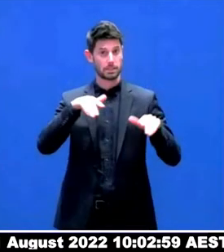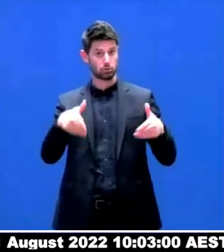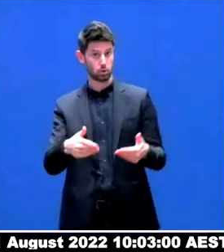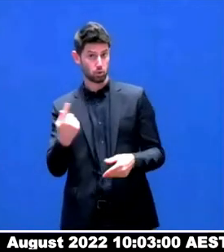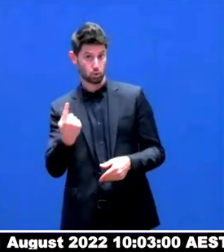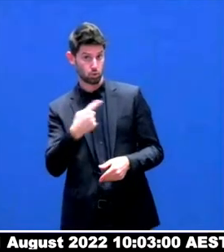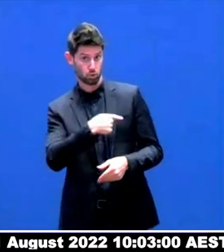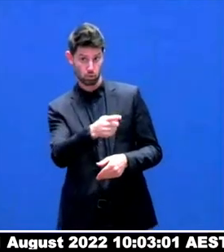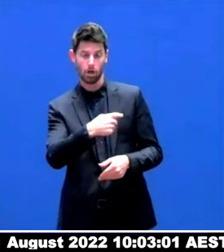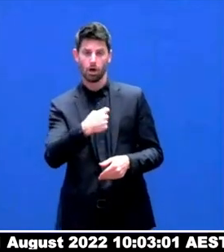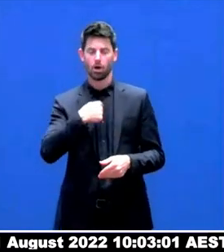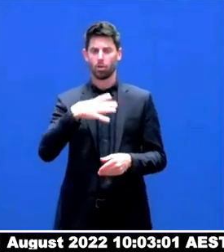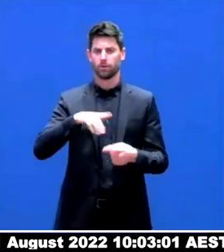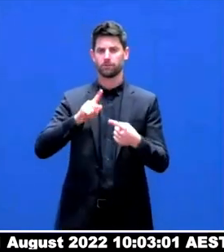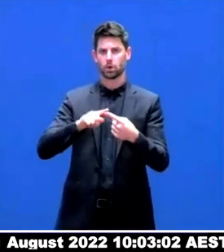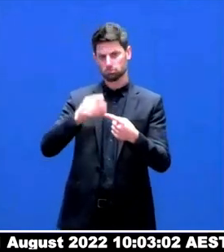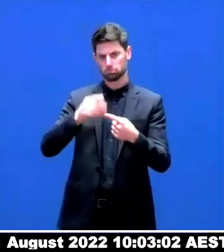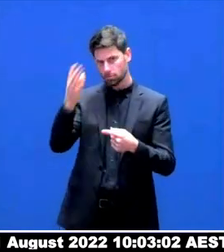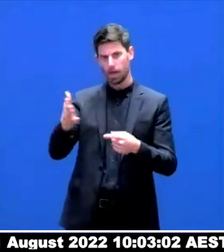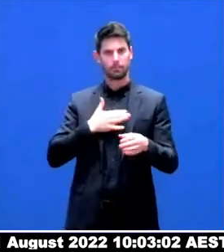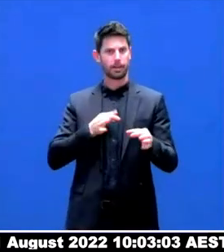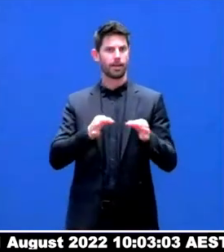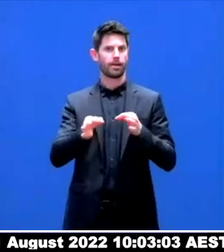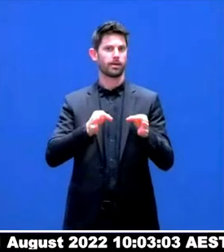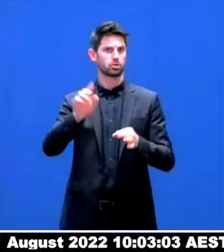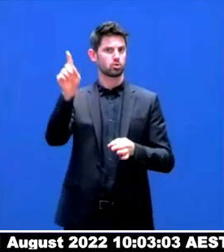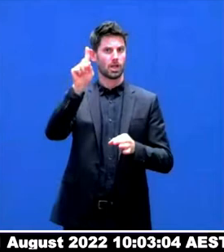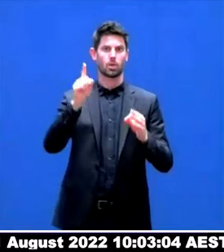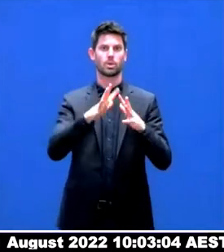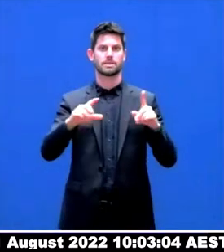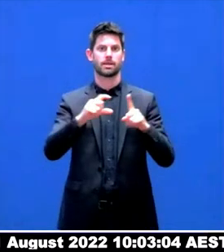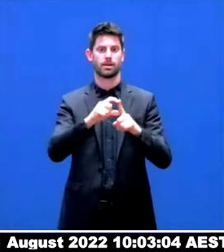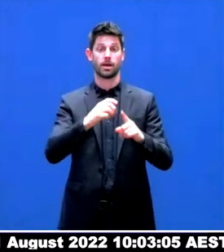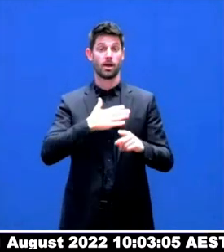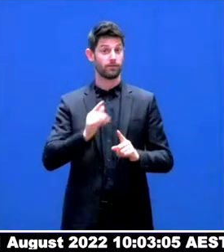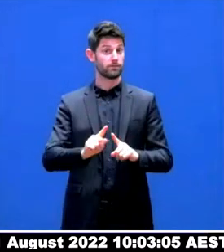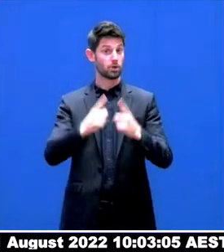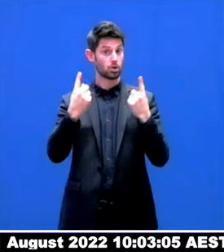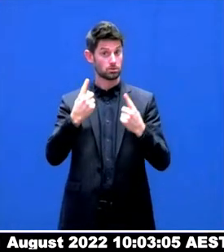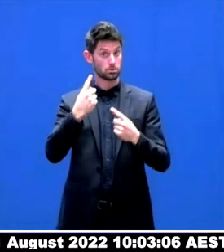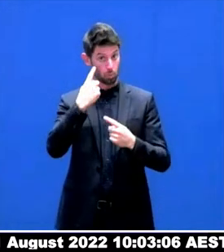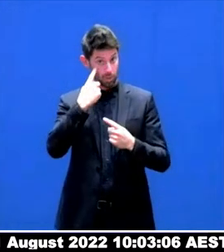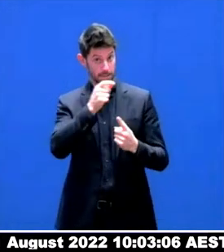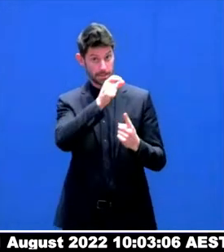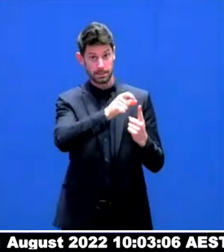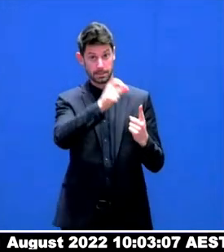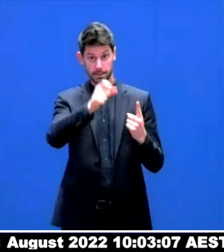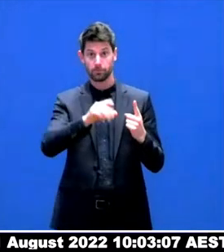Commissioners, can I just outline what will happen today. So, our first witnesses today will be from the Commonwealth Department of Social